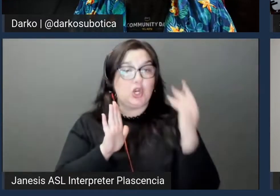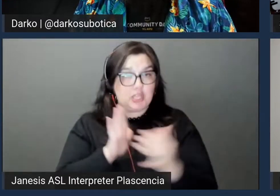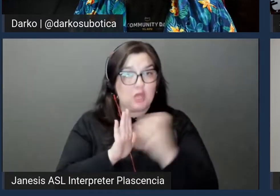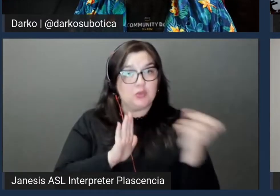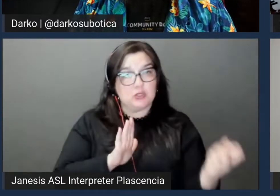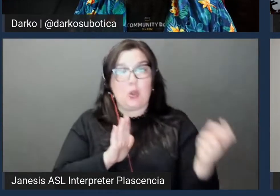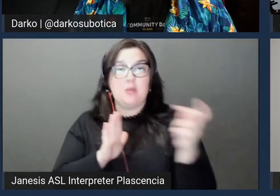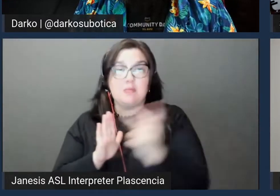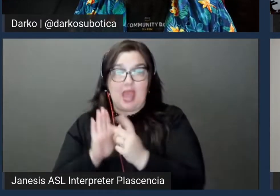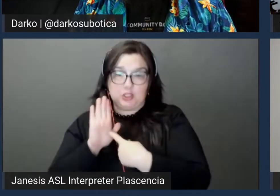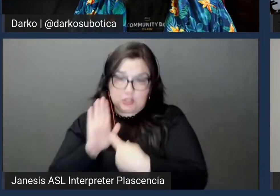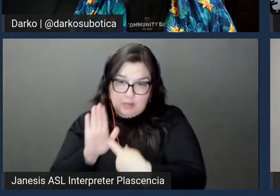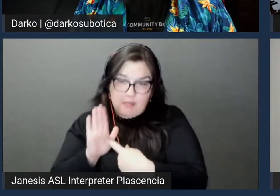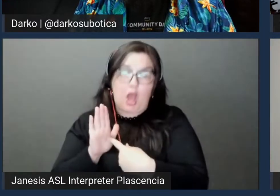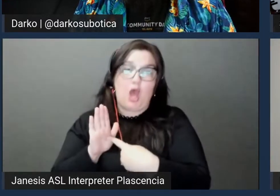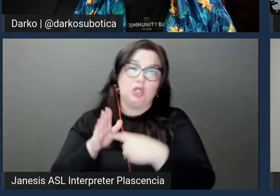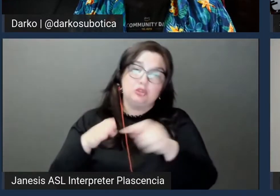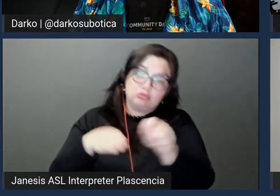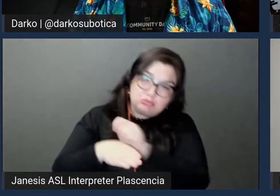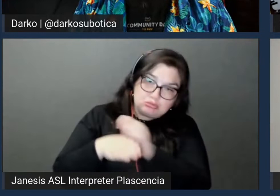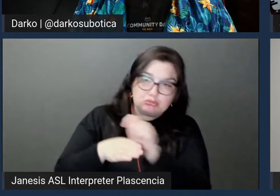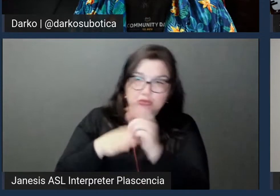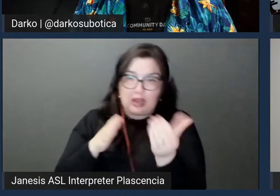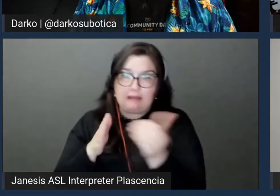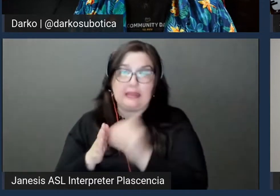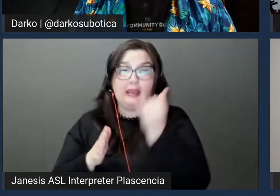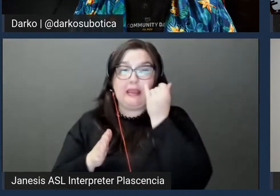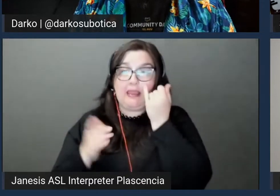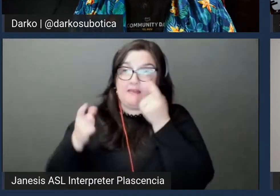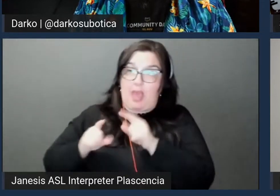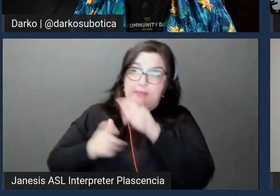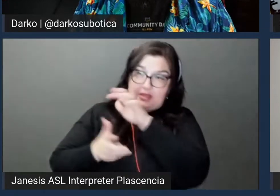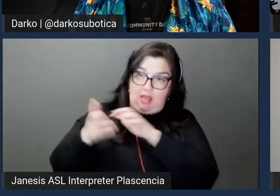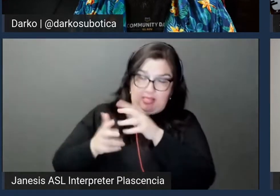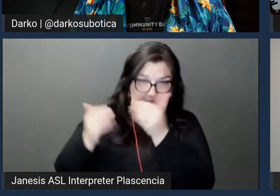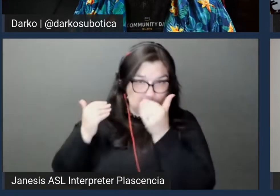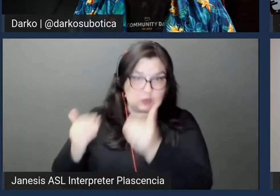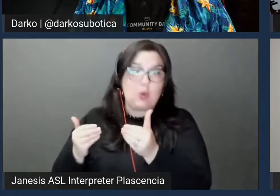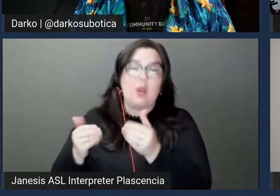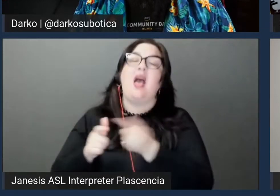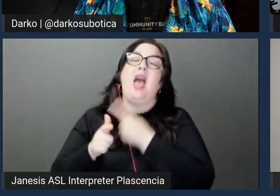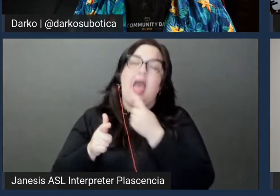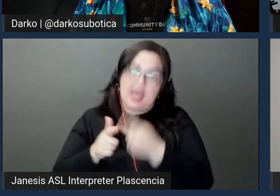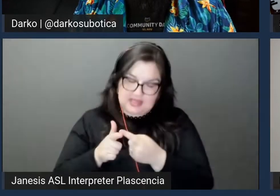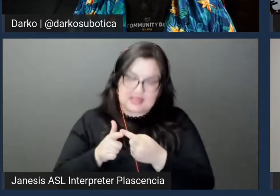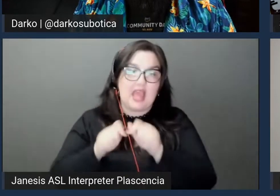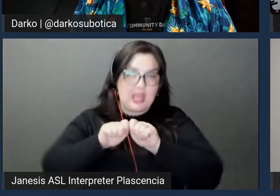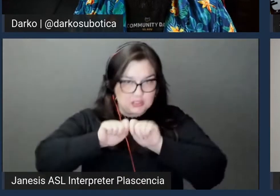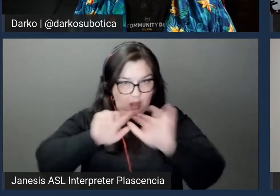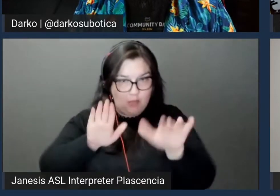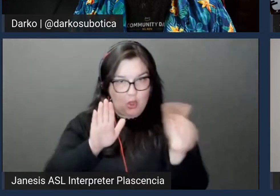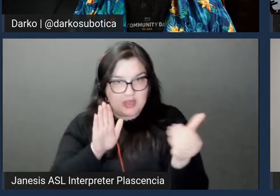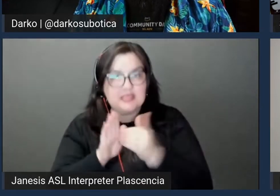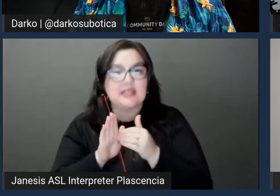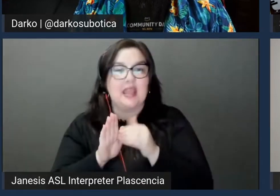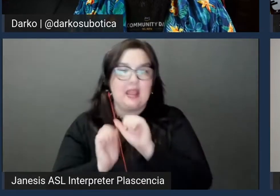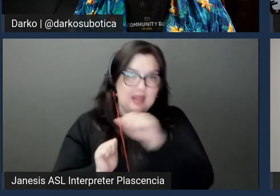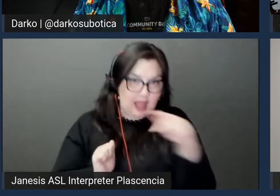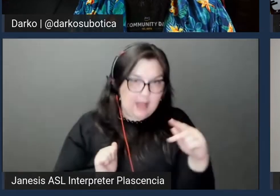You know, if you're doing it in the cloud, you do that, and then you redeploy the new models and new applications back to your Panorama appliance through